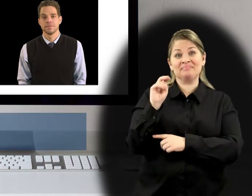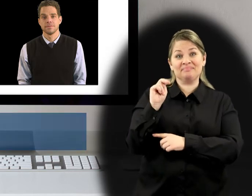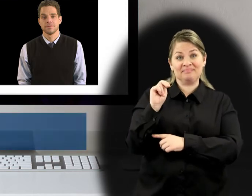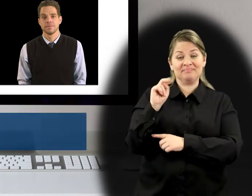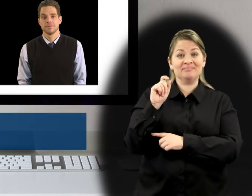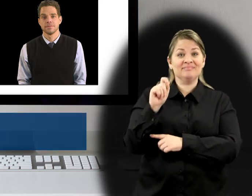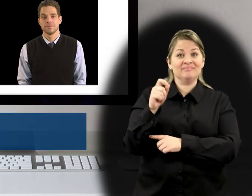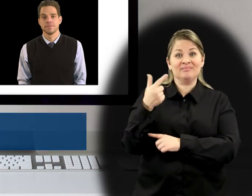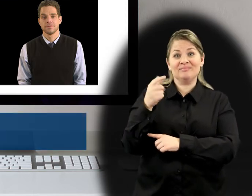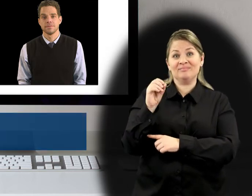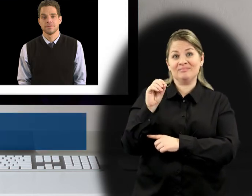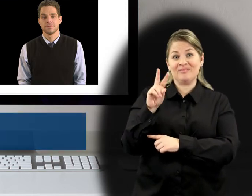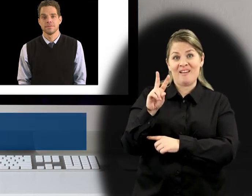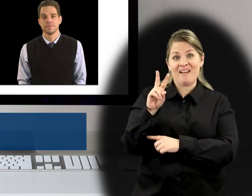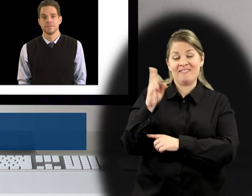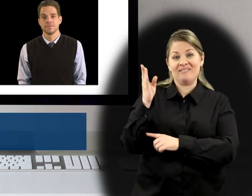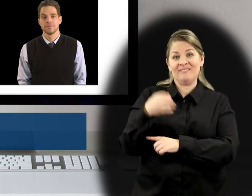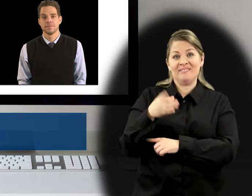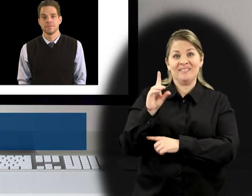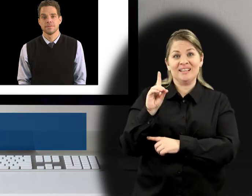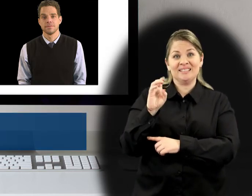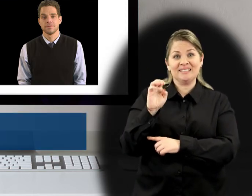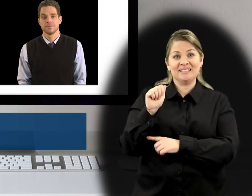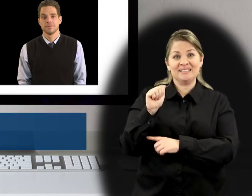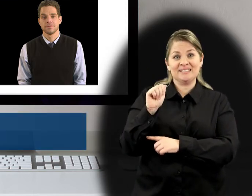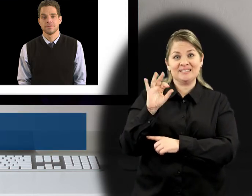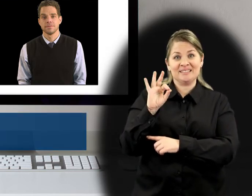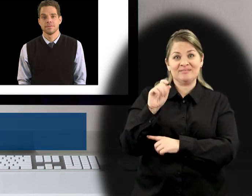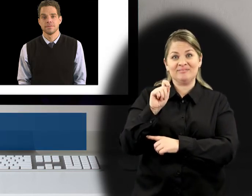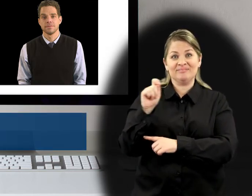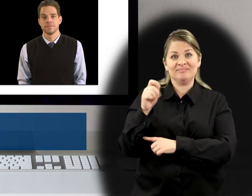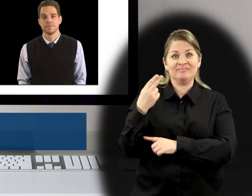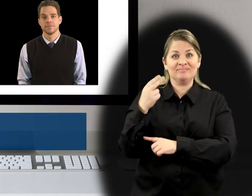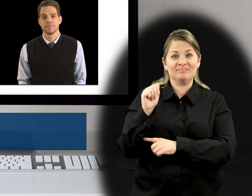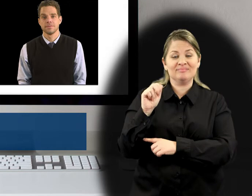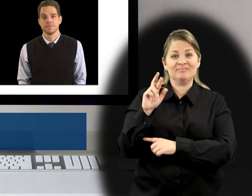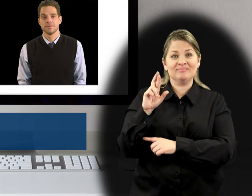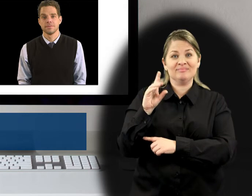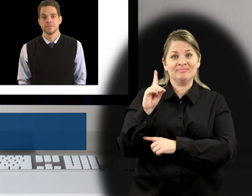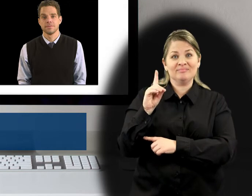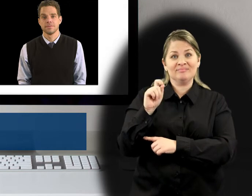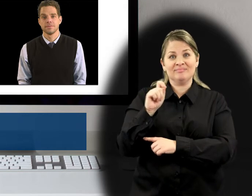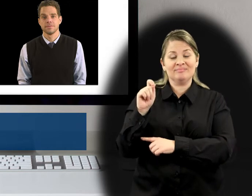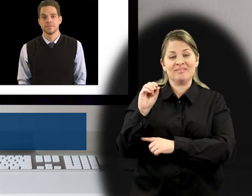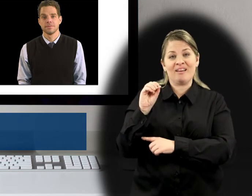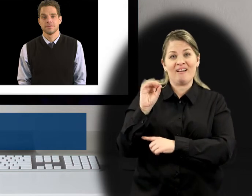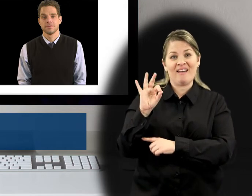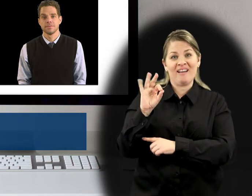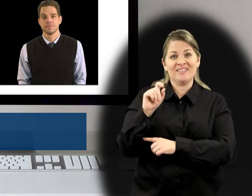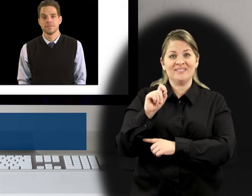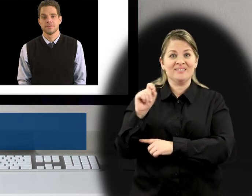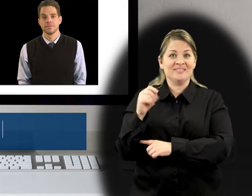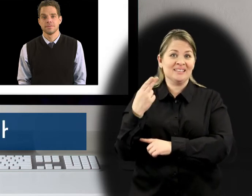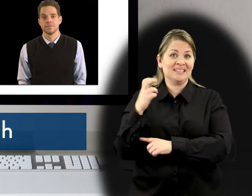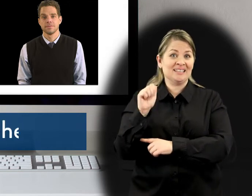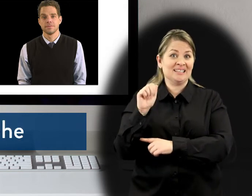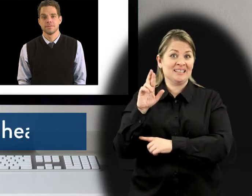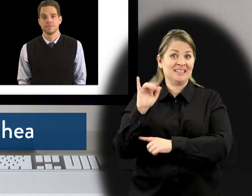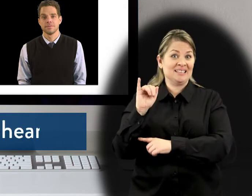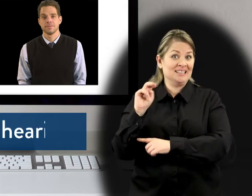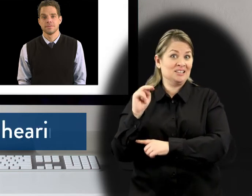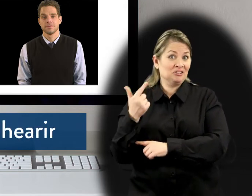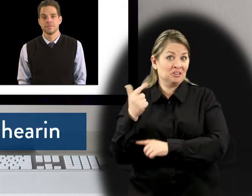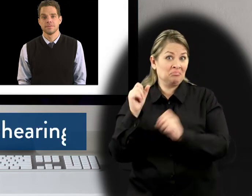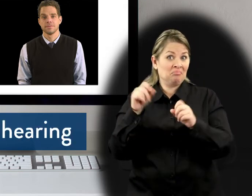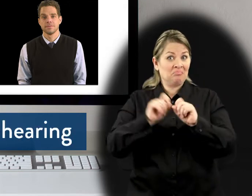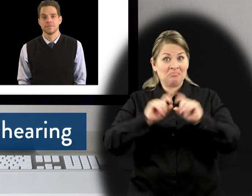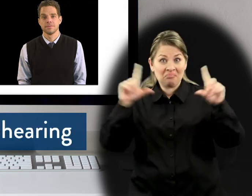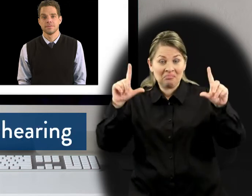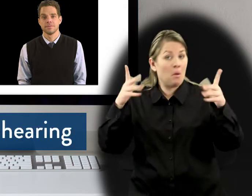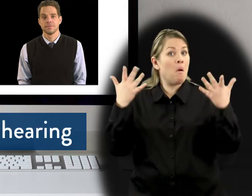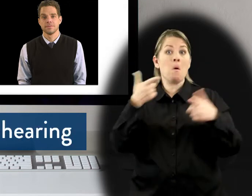at mn.gov/deaf-hard-of-hearing